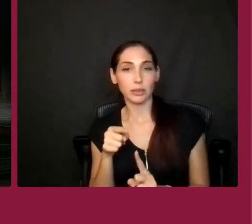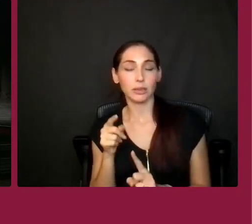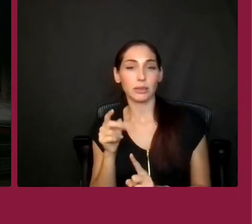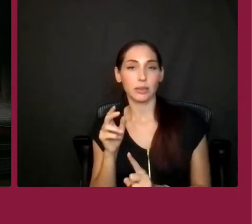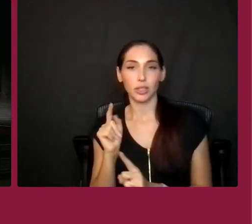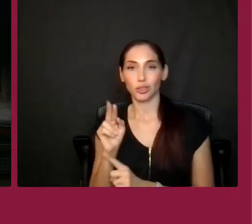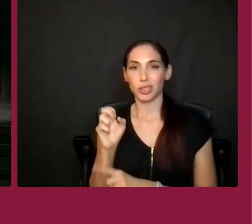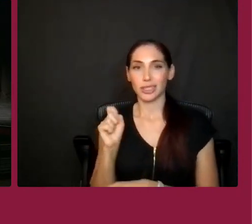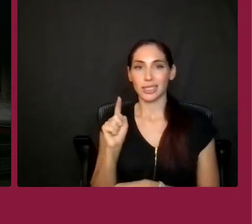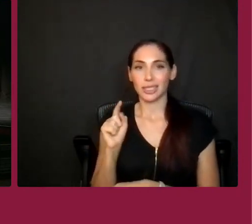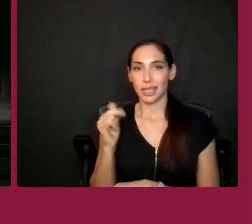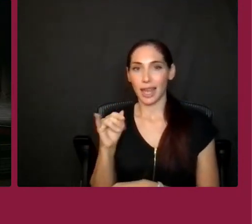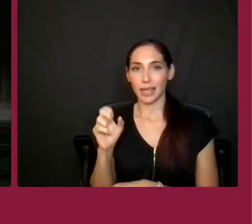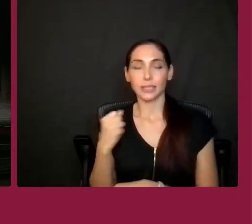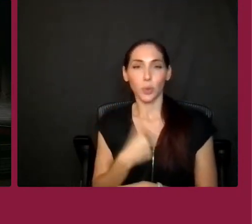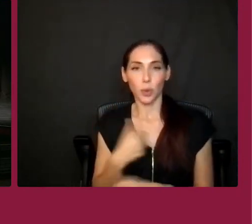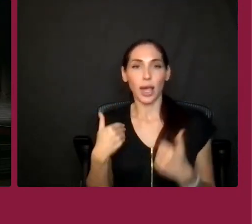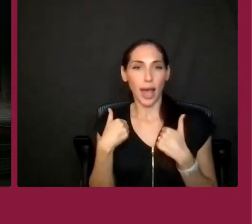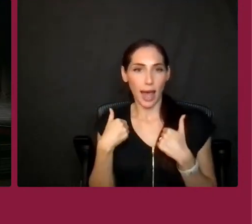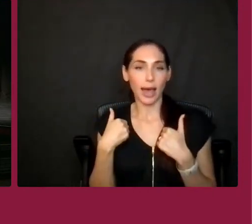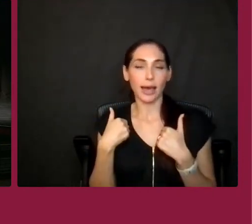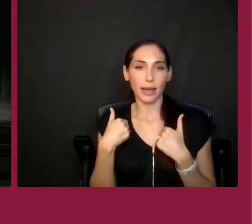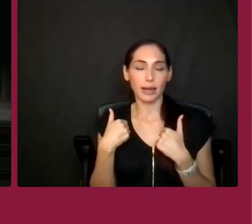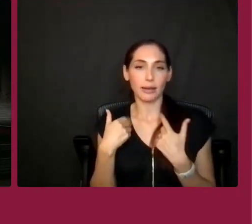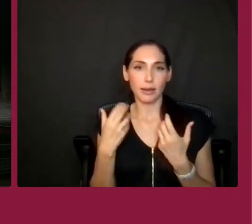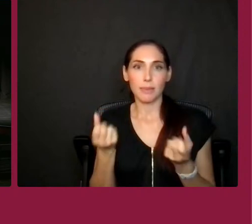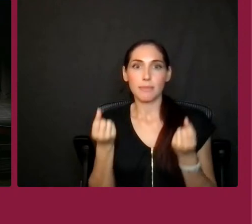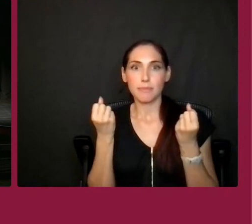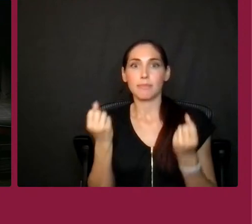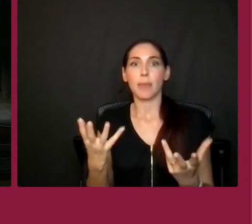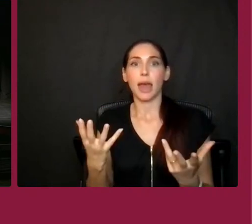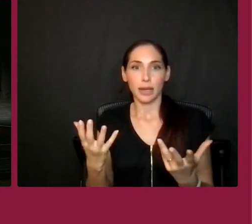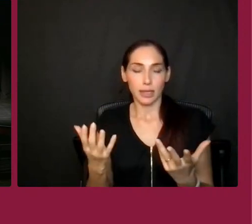an extensive uptick in our usage of free books help.